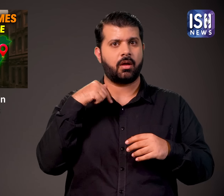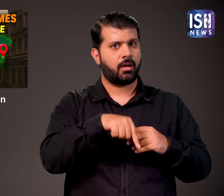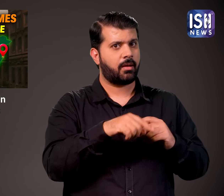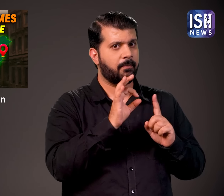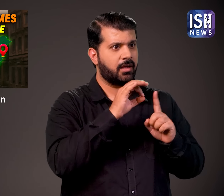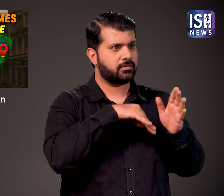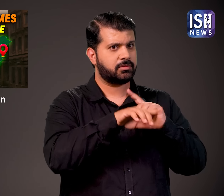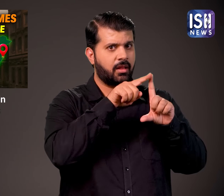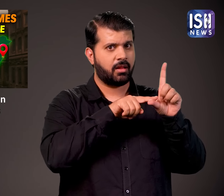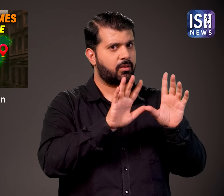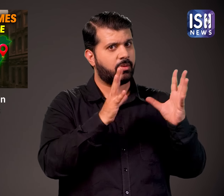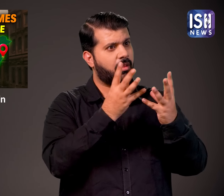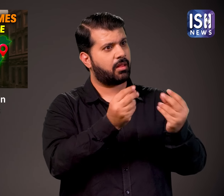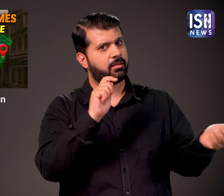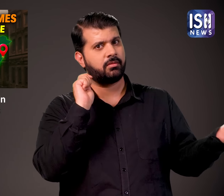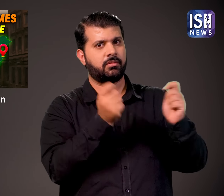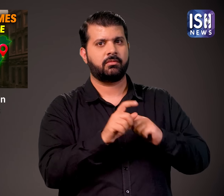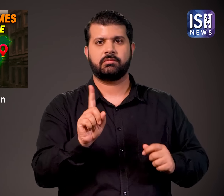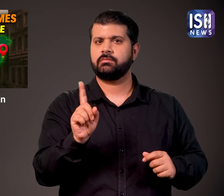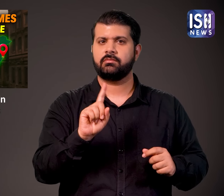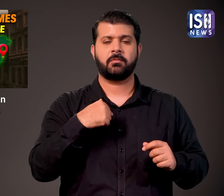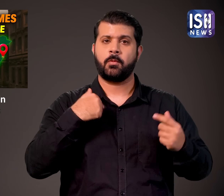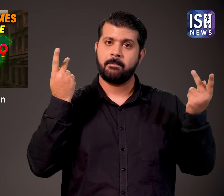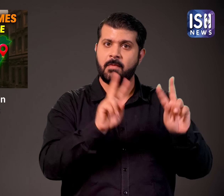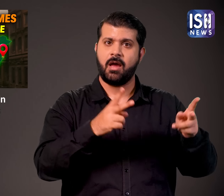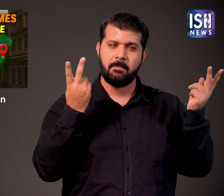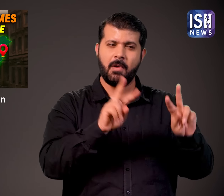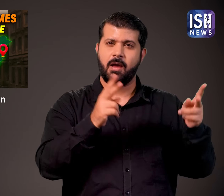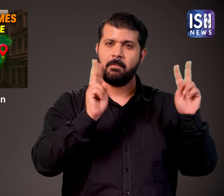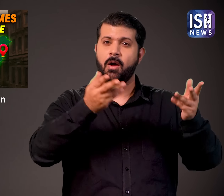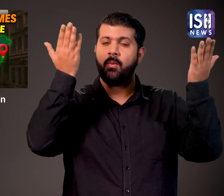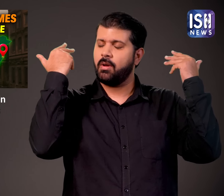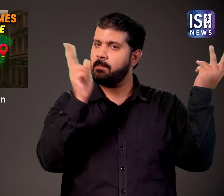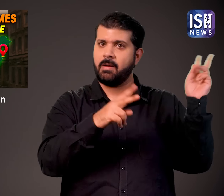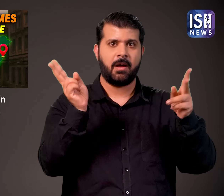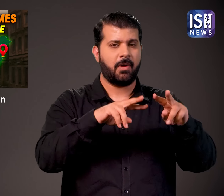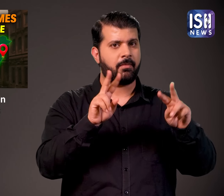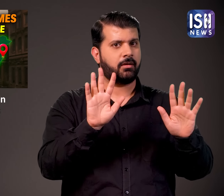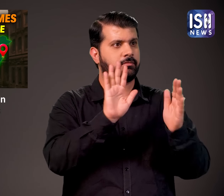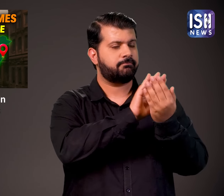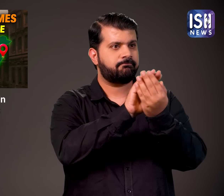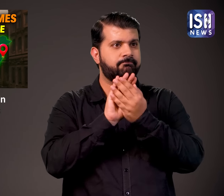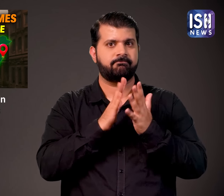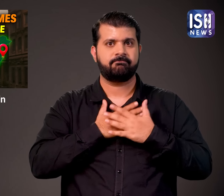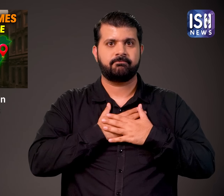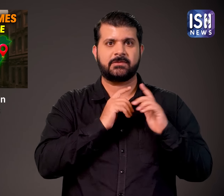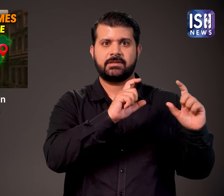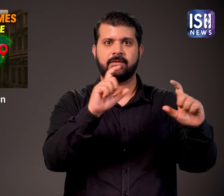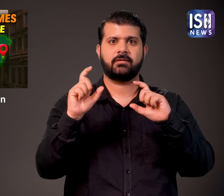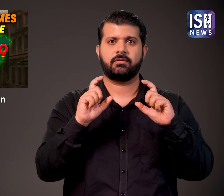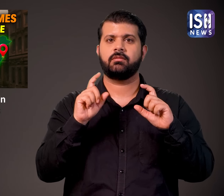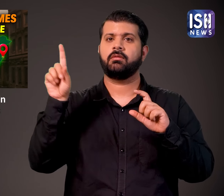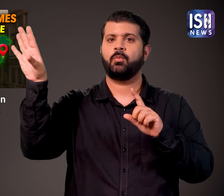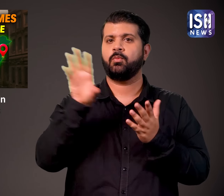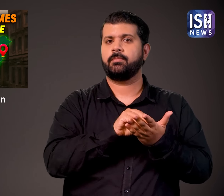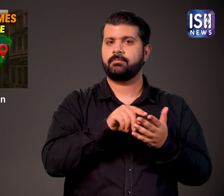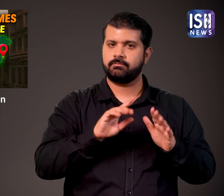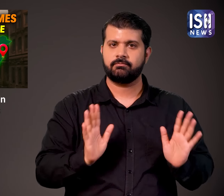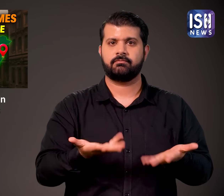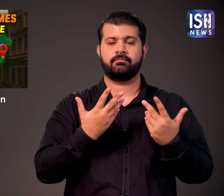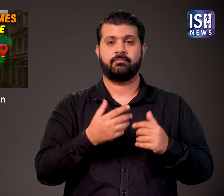Pakistan should also preserve its historical heritage instead of removing it.